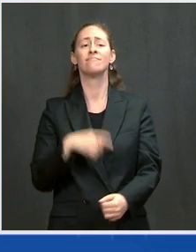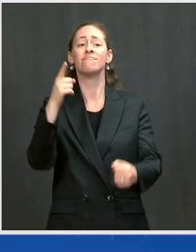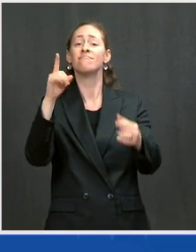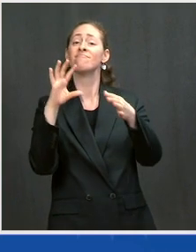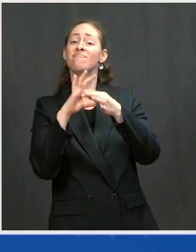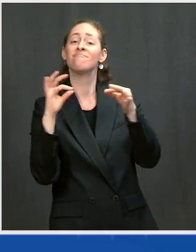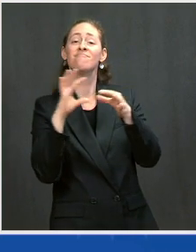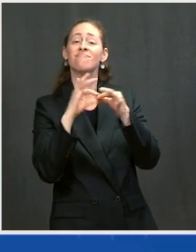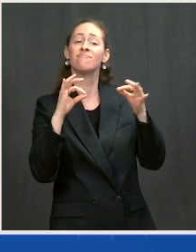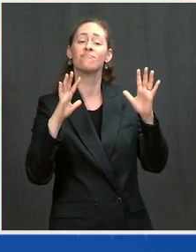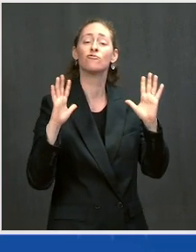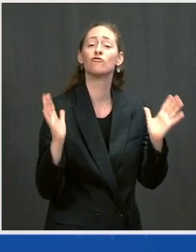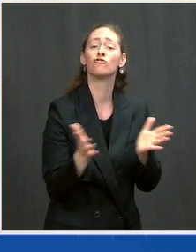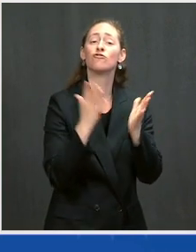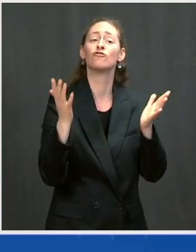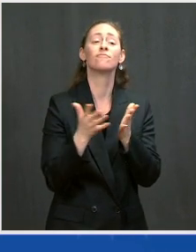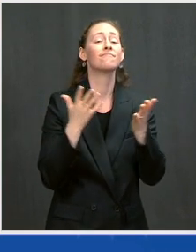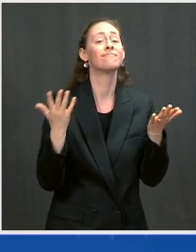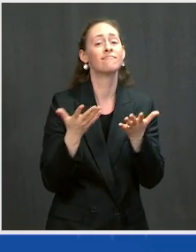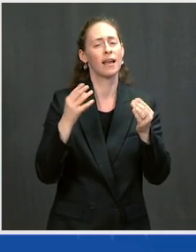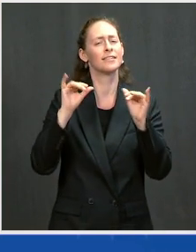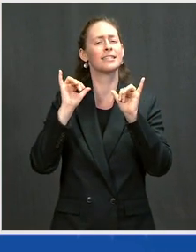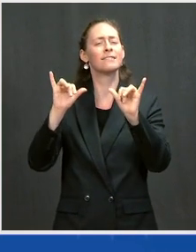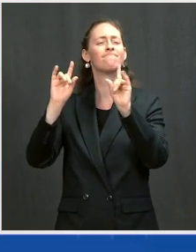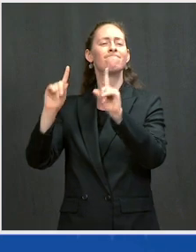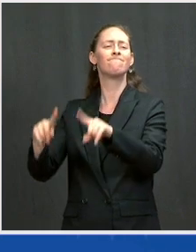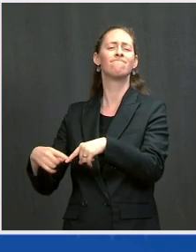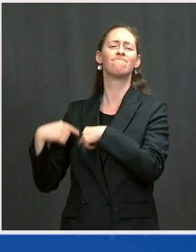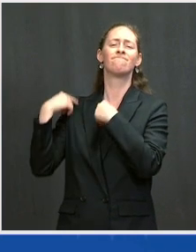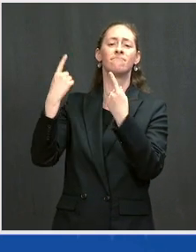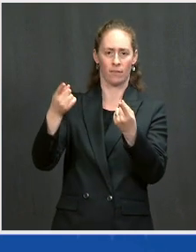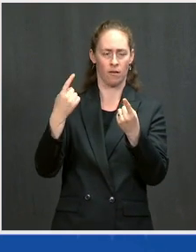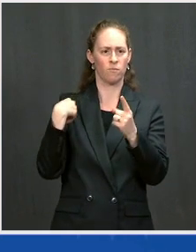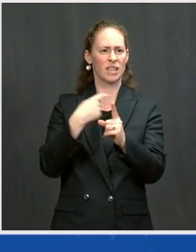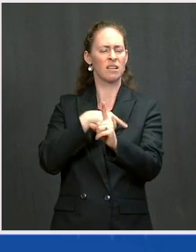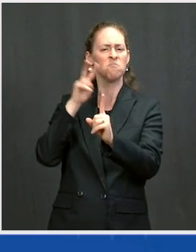continue to ring true. Be proud but never satisfied.